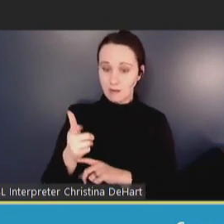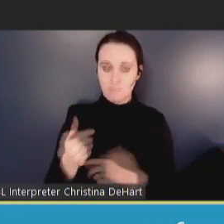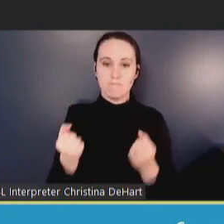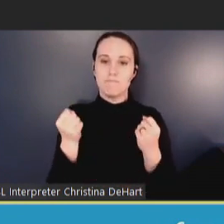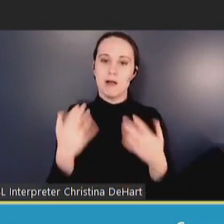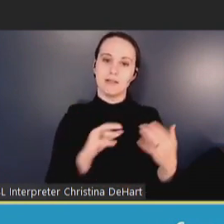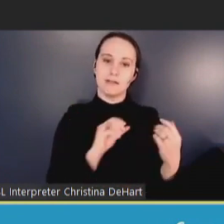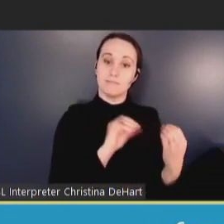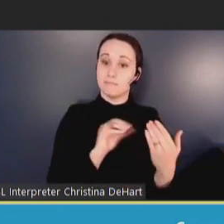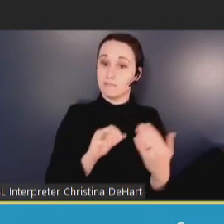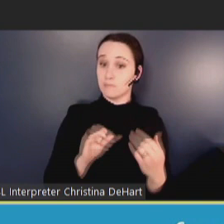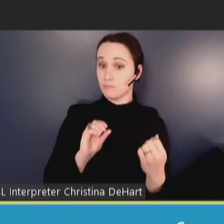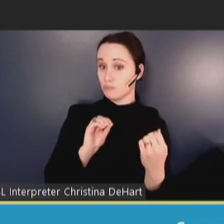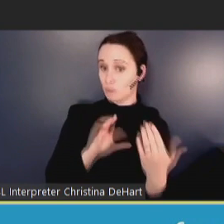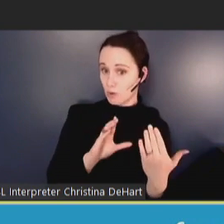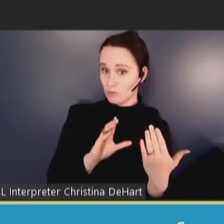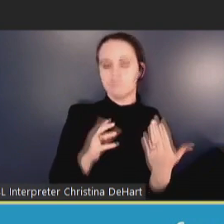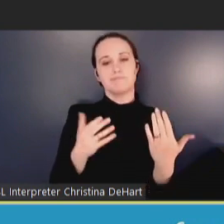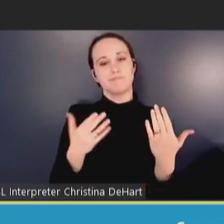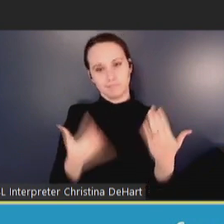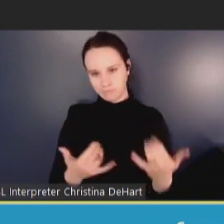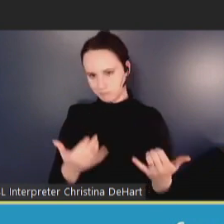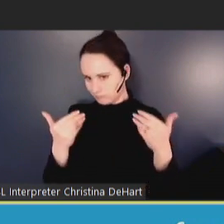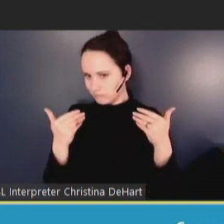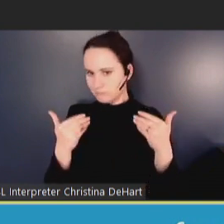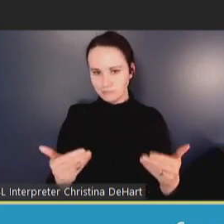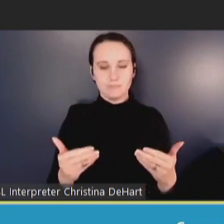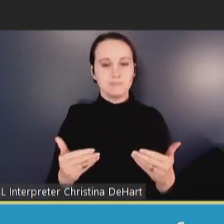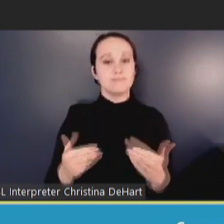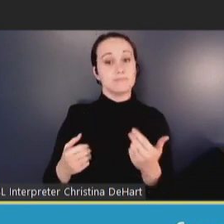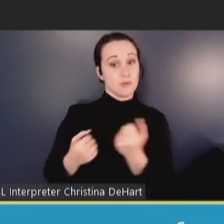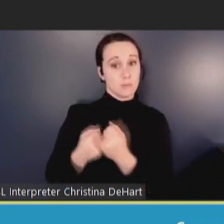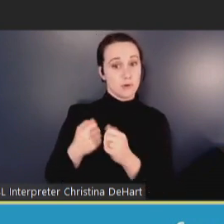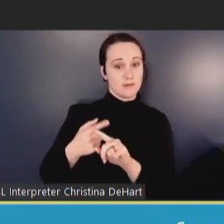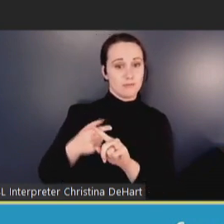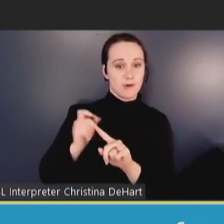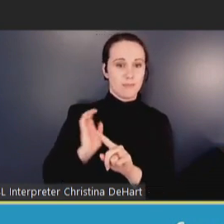underway and supported by our Center for Healthcare Quality and Analytics team,